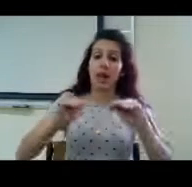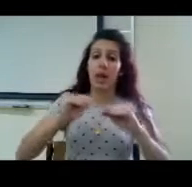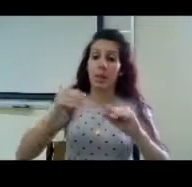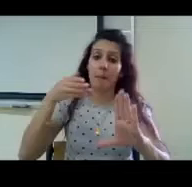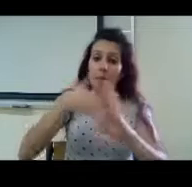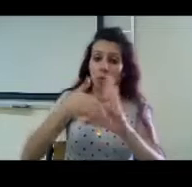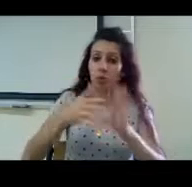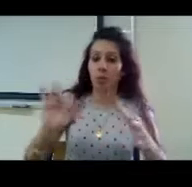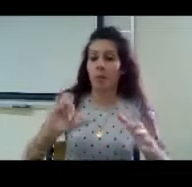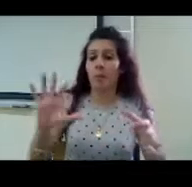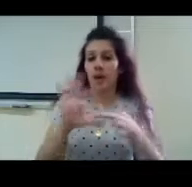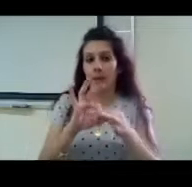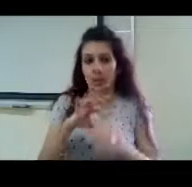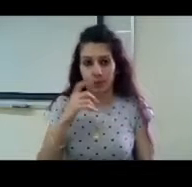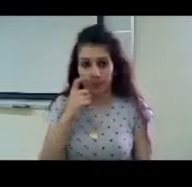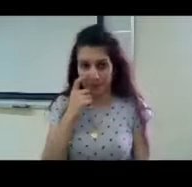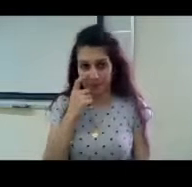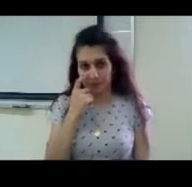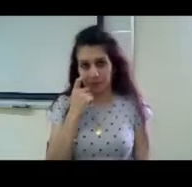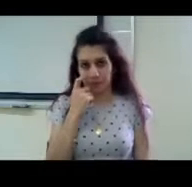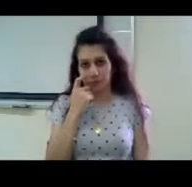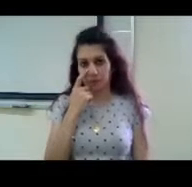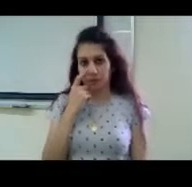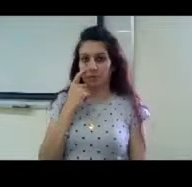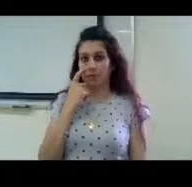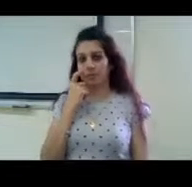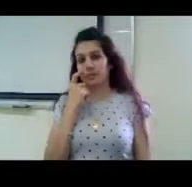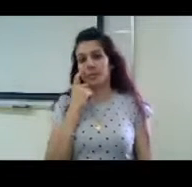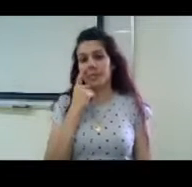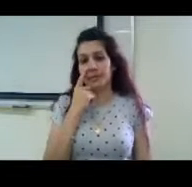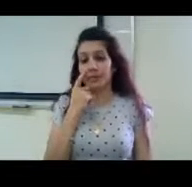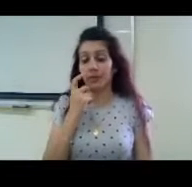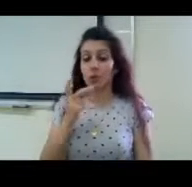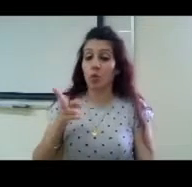are often made available online are now made available offline with